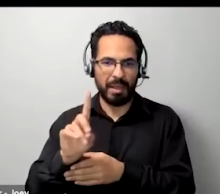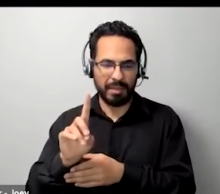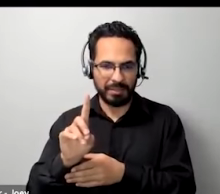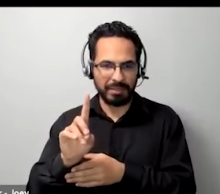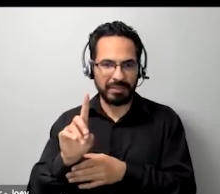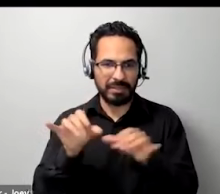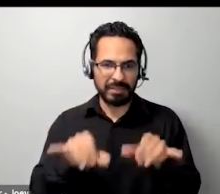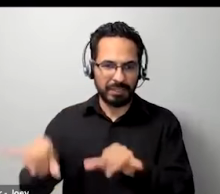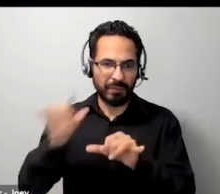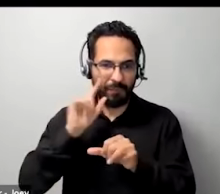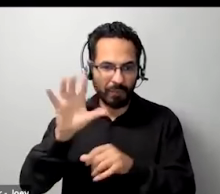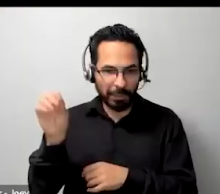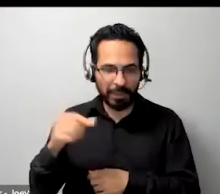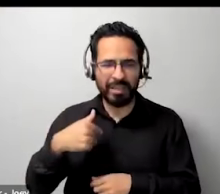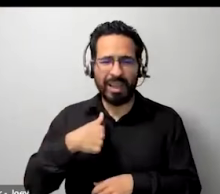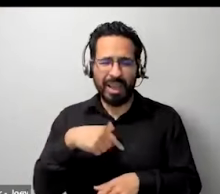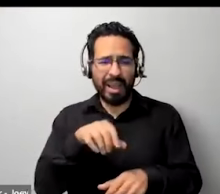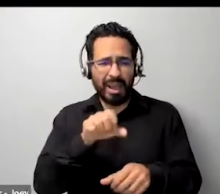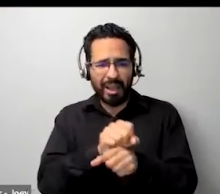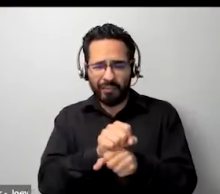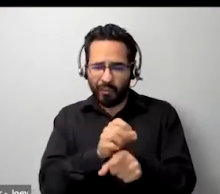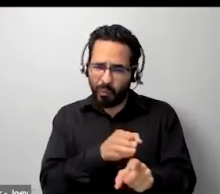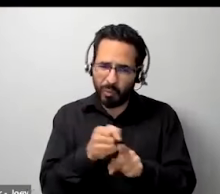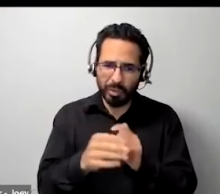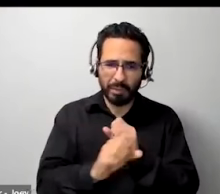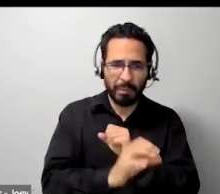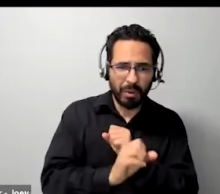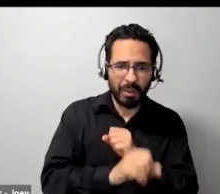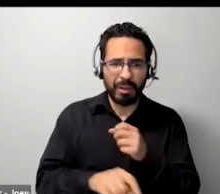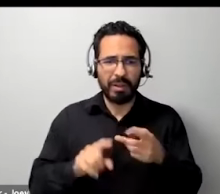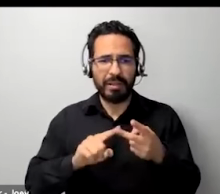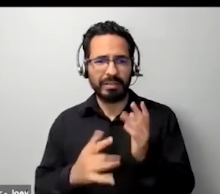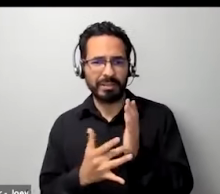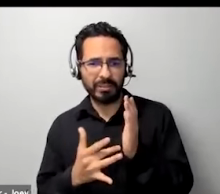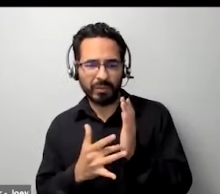I've worked in marketing, I've been a technical evangelist for accessibility.